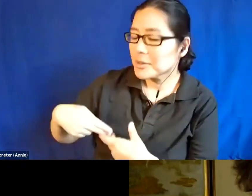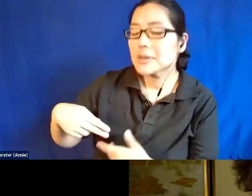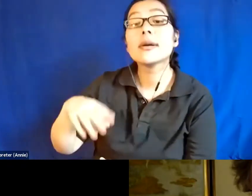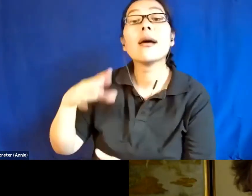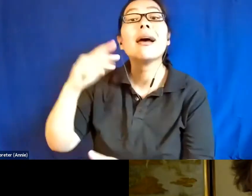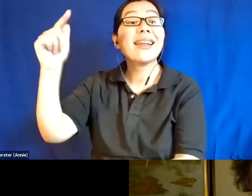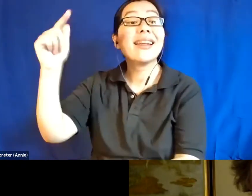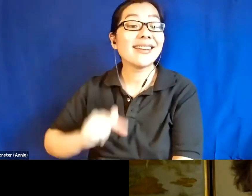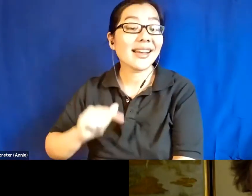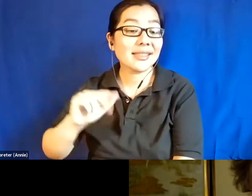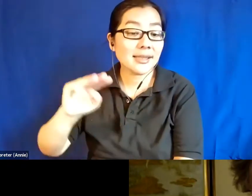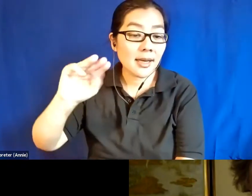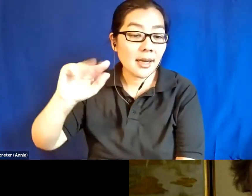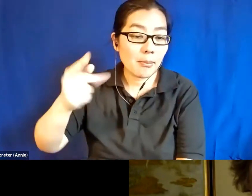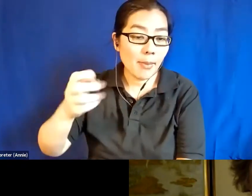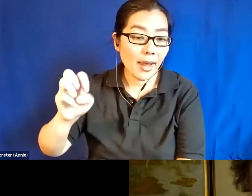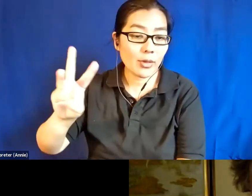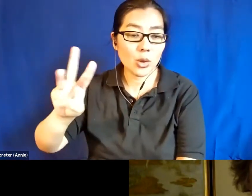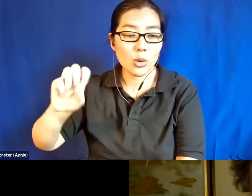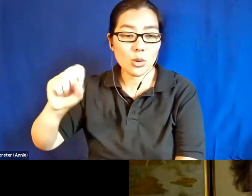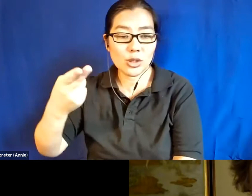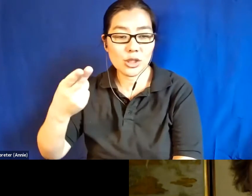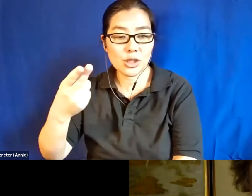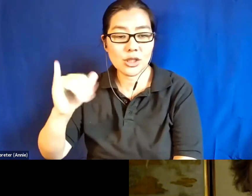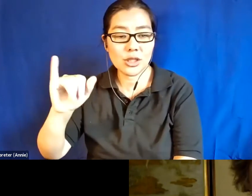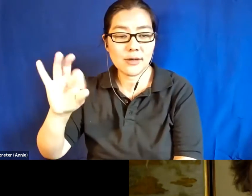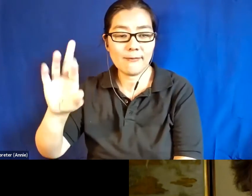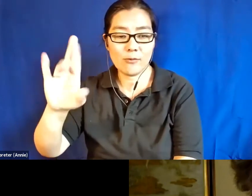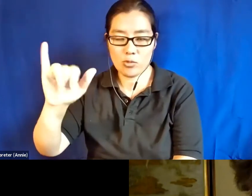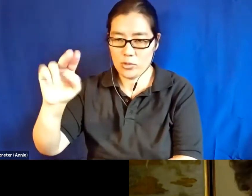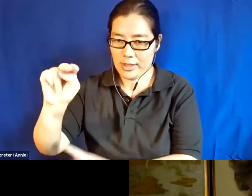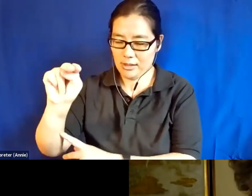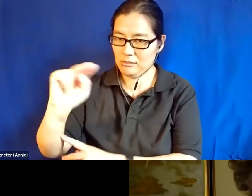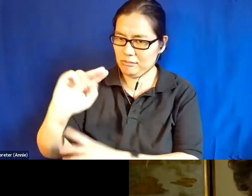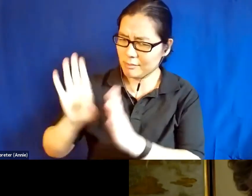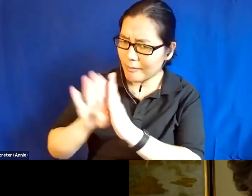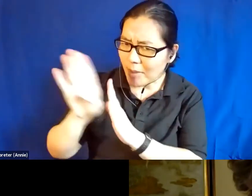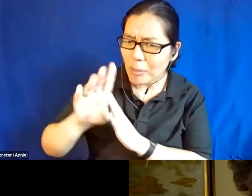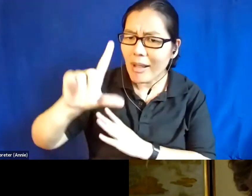an accessible Lego system instruction system for blind people to